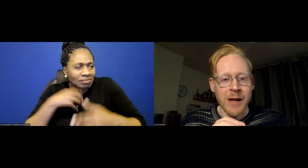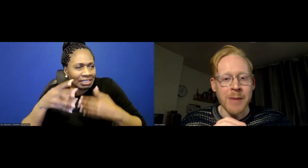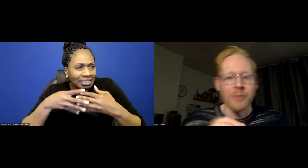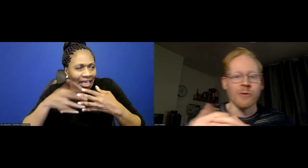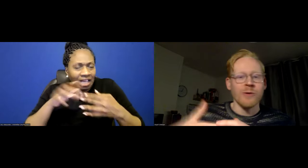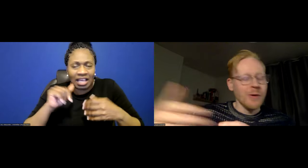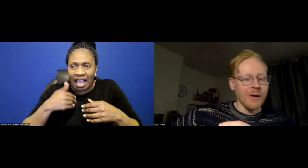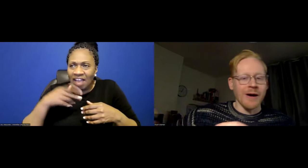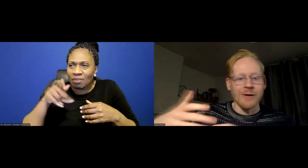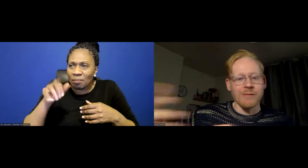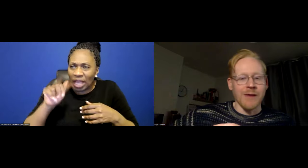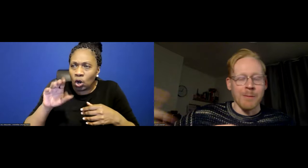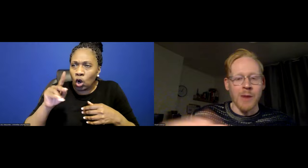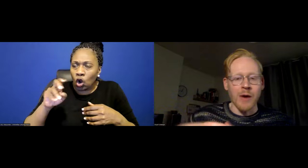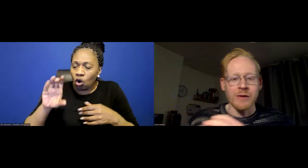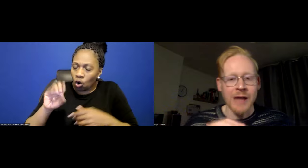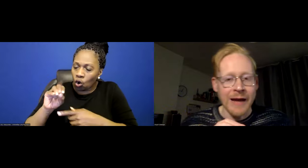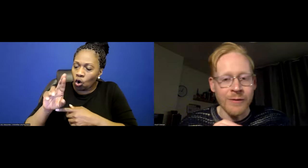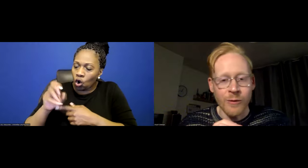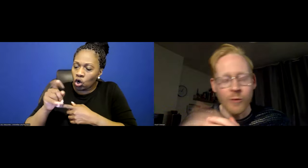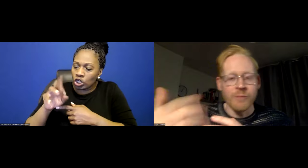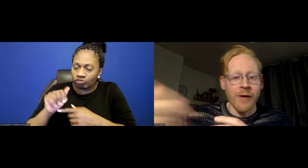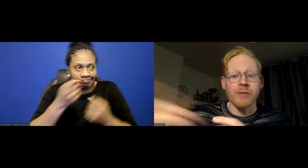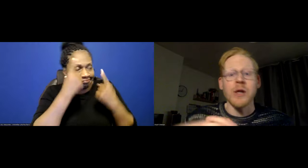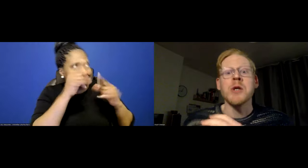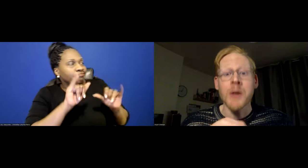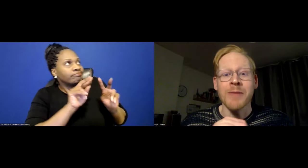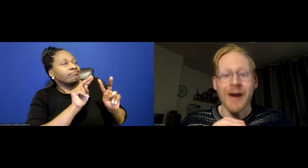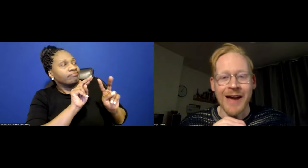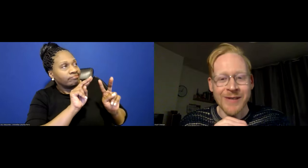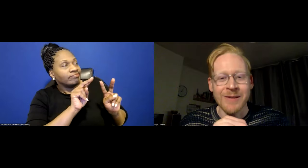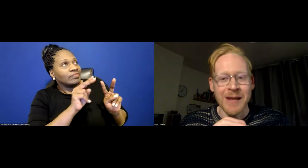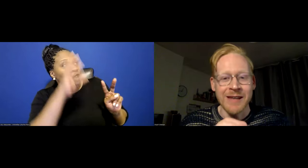many people kind of understand, or very often assume that I have a disability